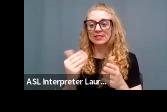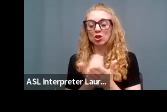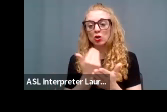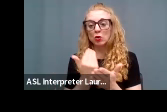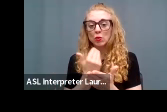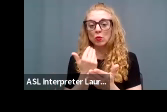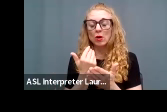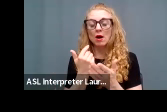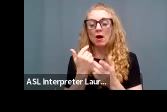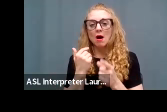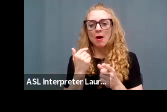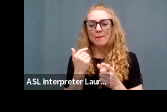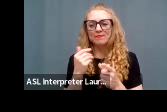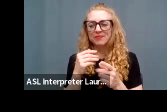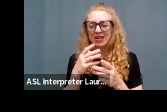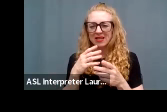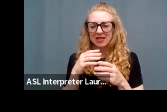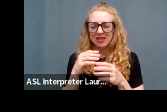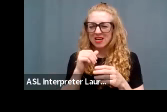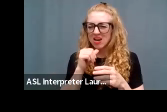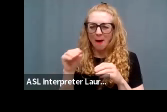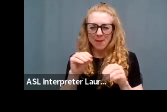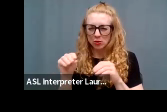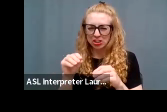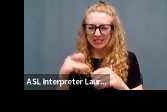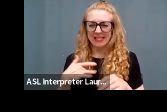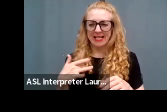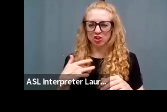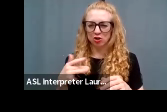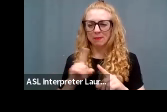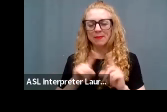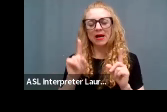sensor it's not a motion sensor it's not passive infrared it actually uses what they call Micro